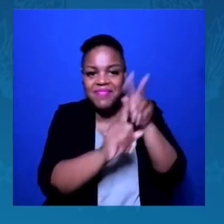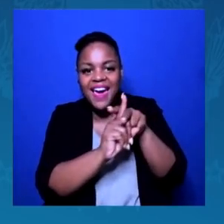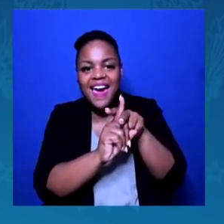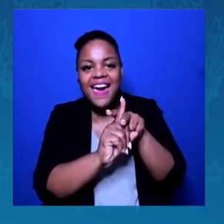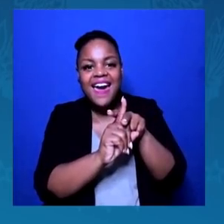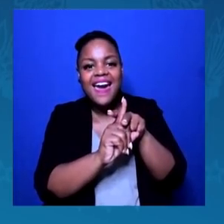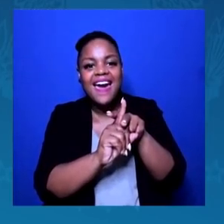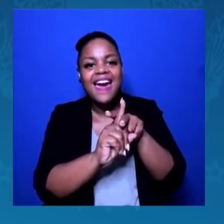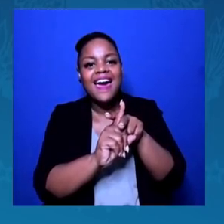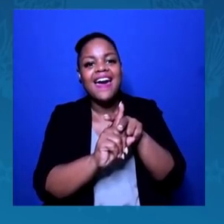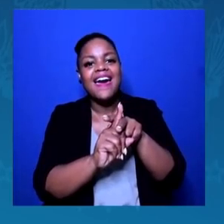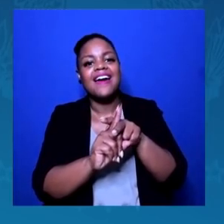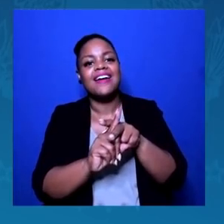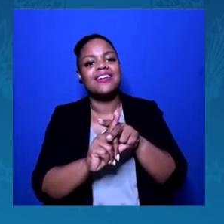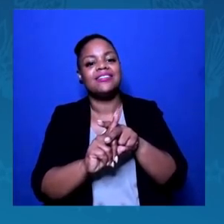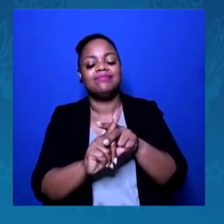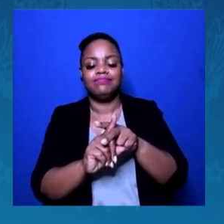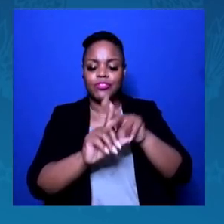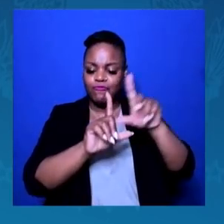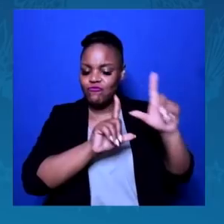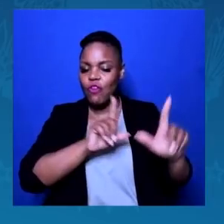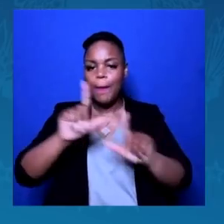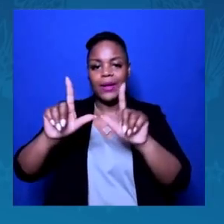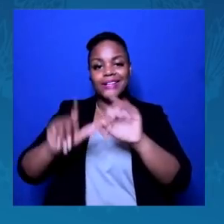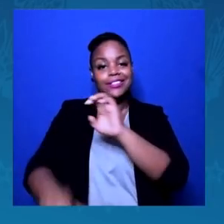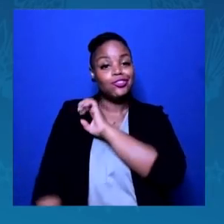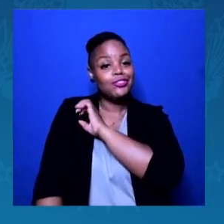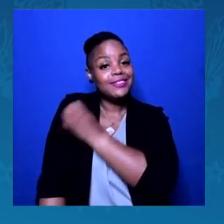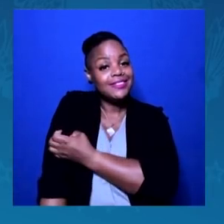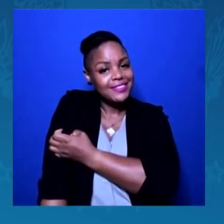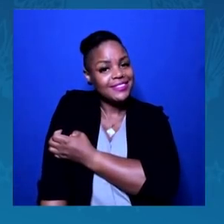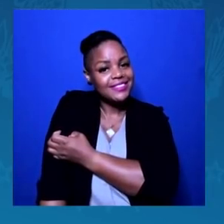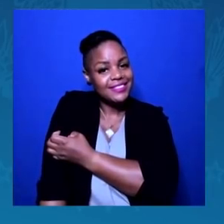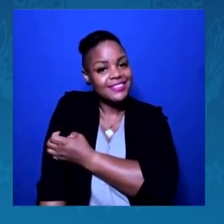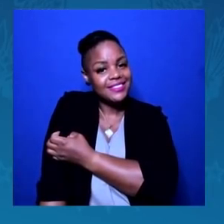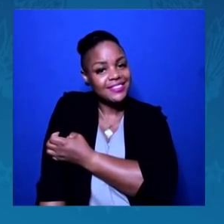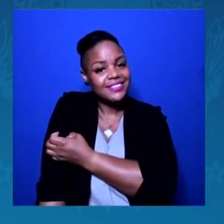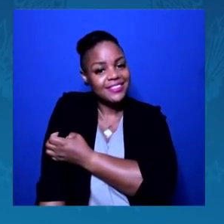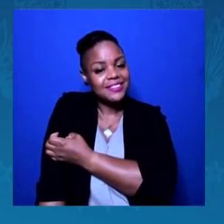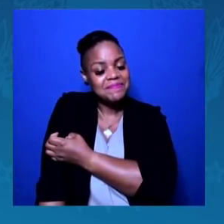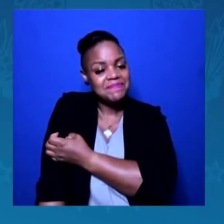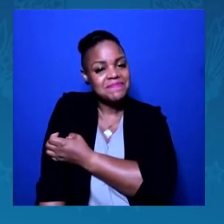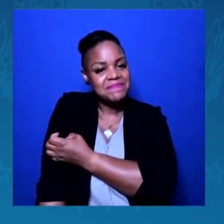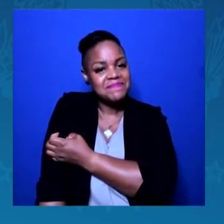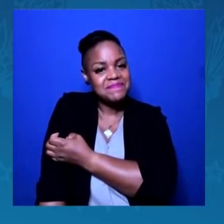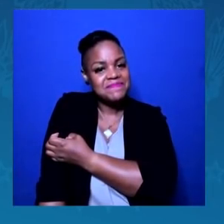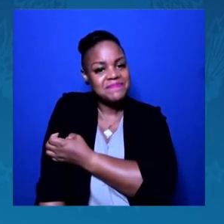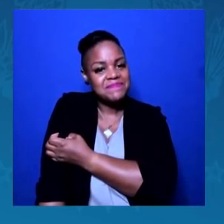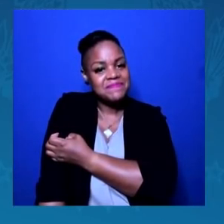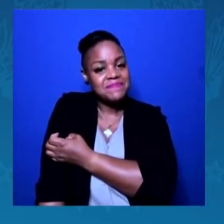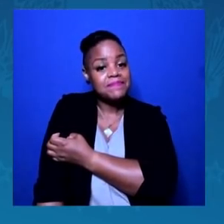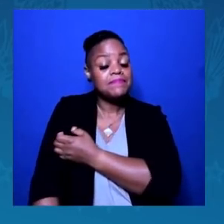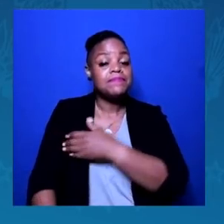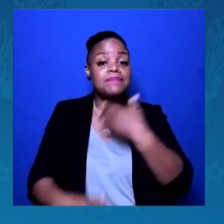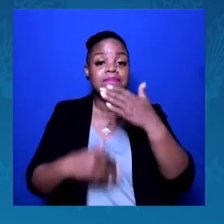to strengthen the strategic relationship. Moderator: Our next question will come from Alex Davi of the Associated Press.